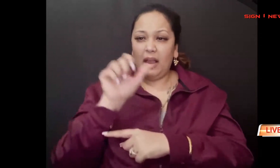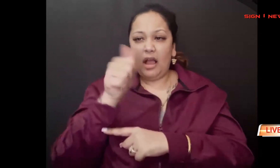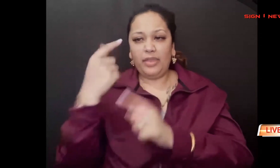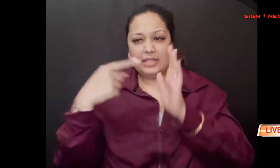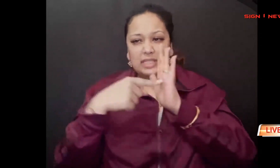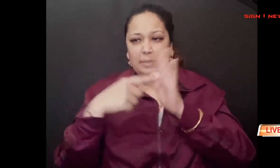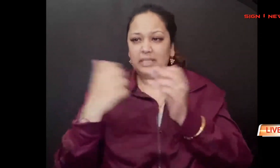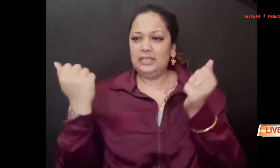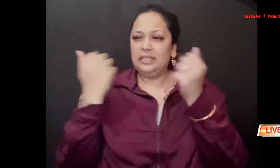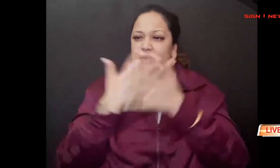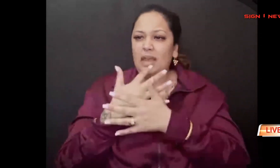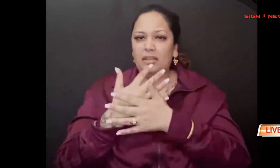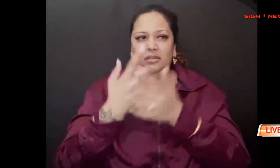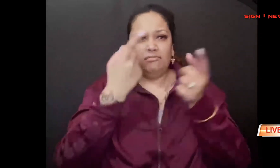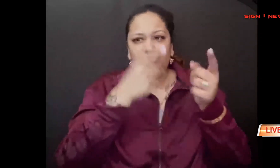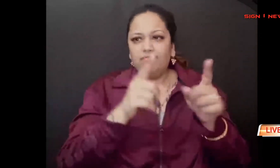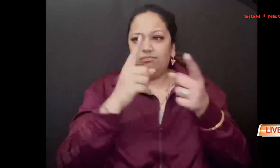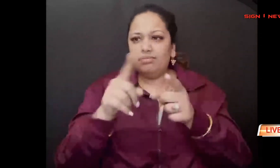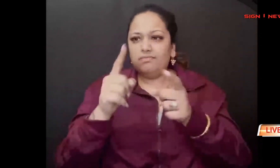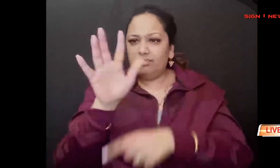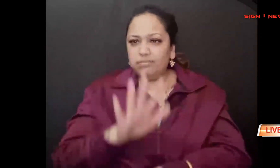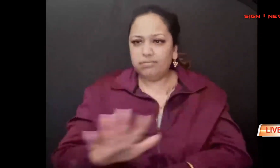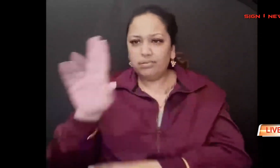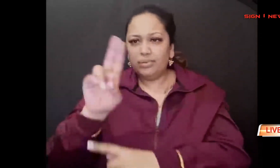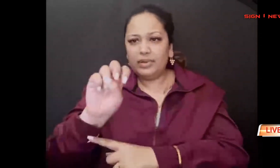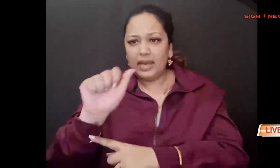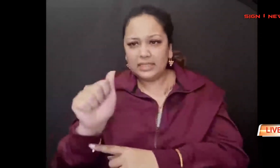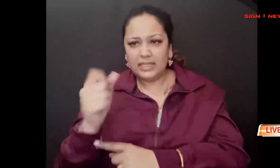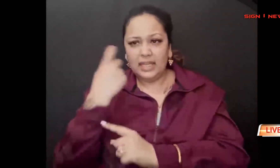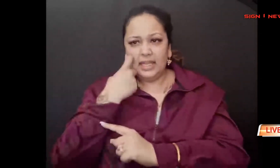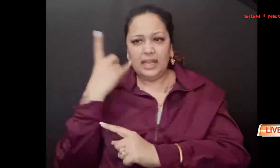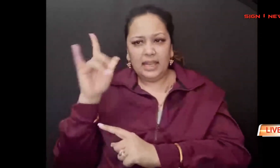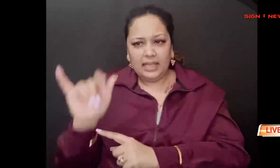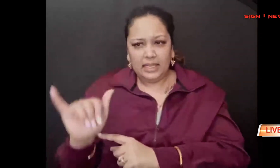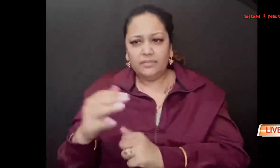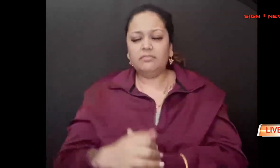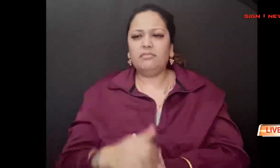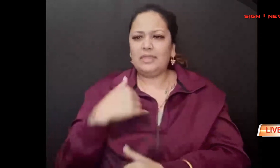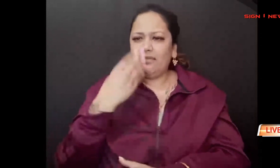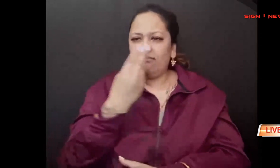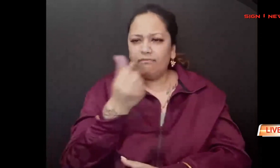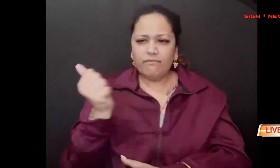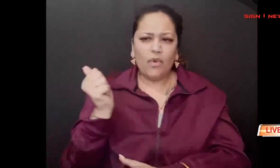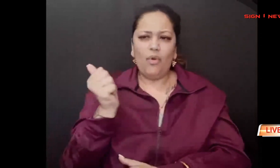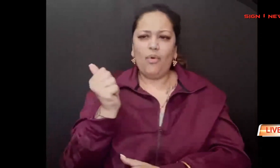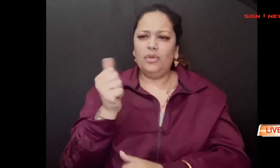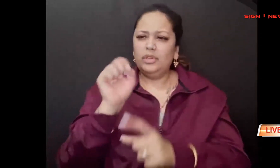The incident on that plane is another example of terrifying incidents aboard us airliners lately.